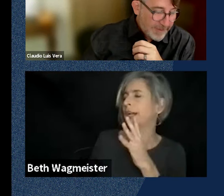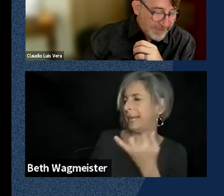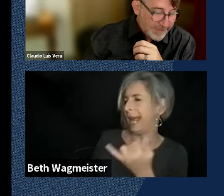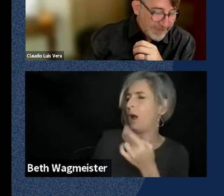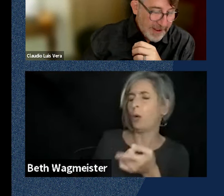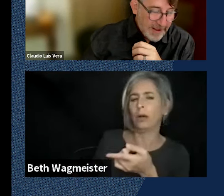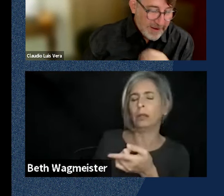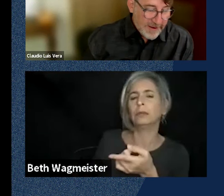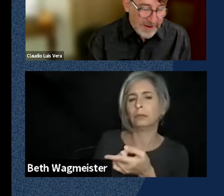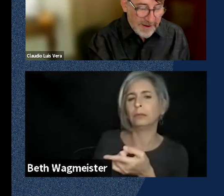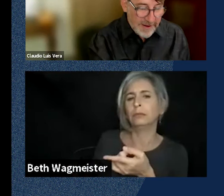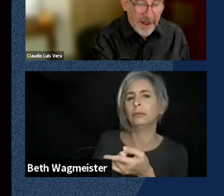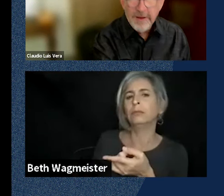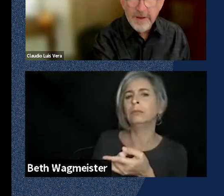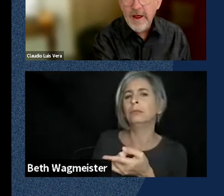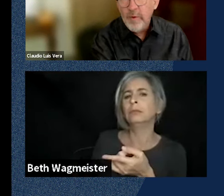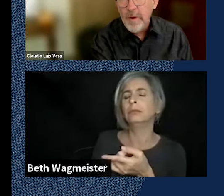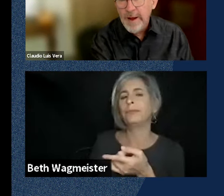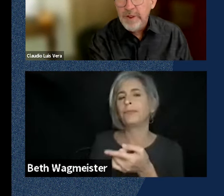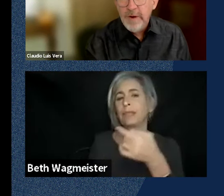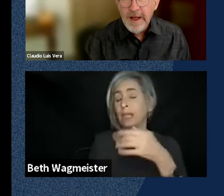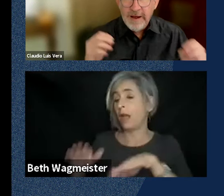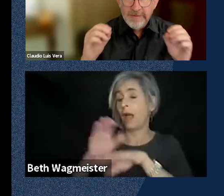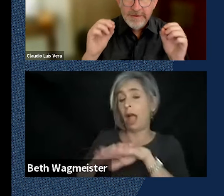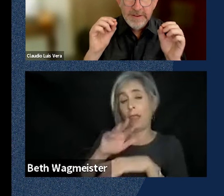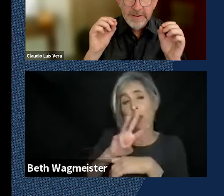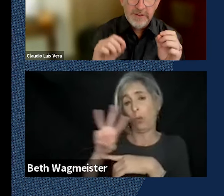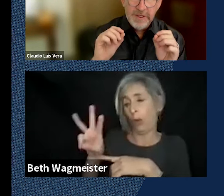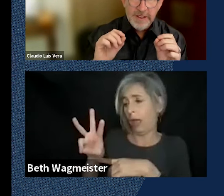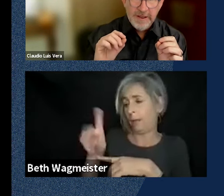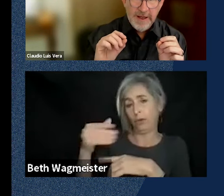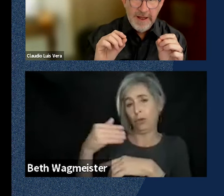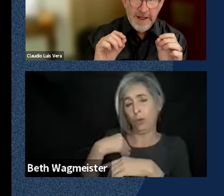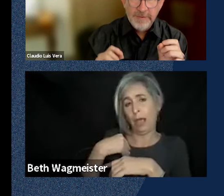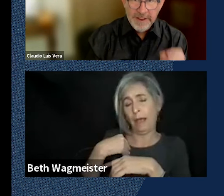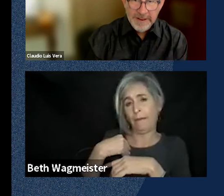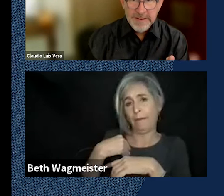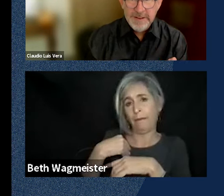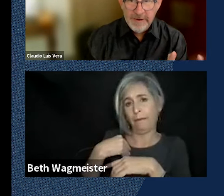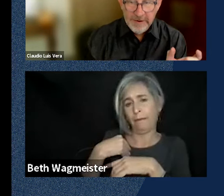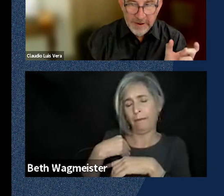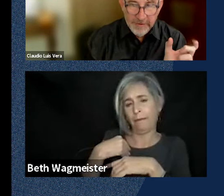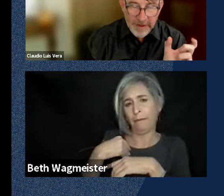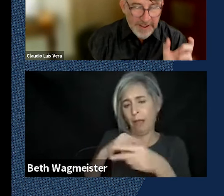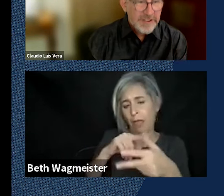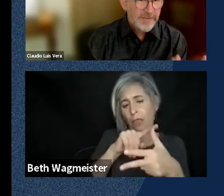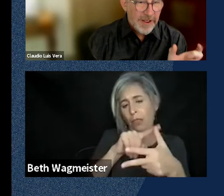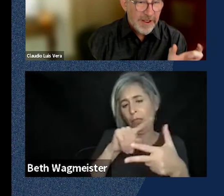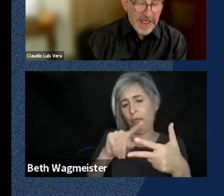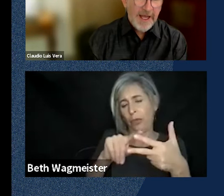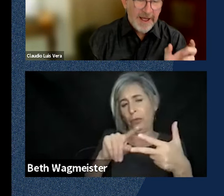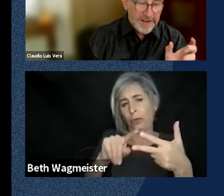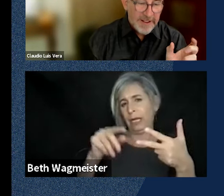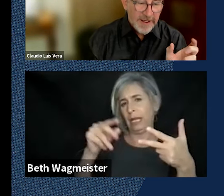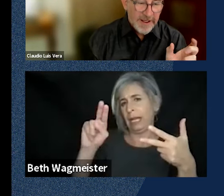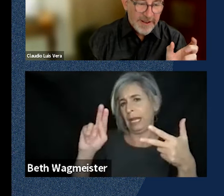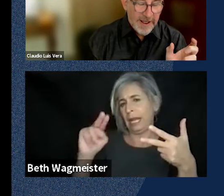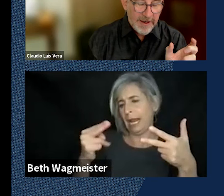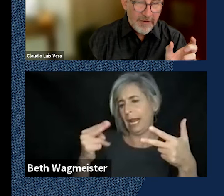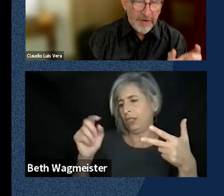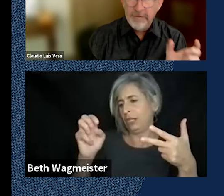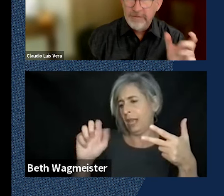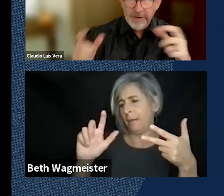So um, in on the web, you have discrete elements that are, you know, HTML tags that are, you